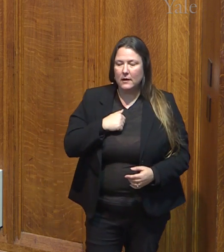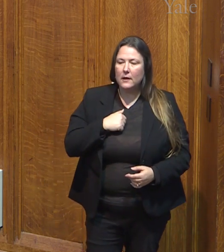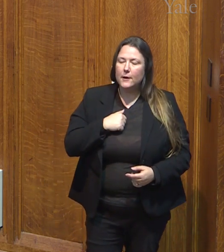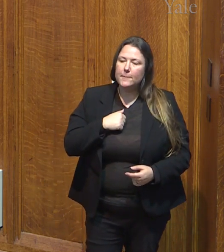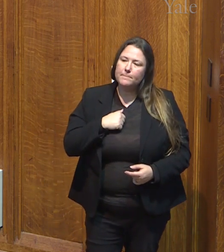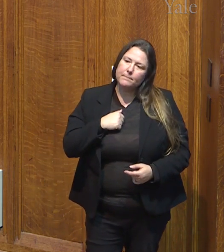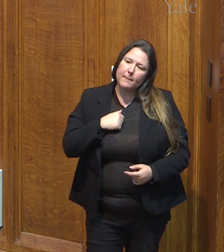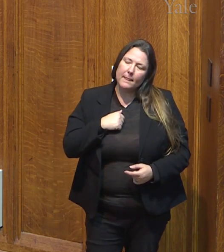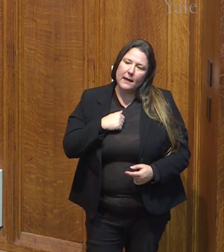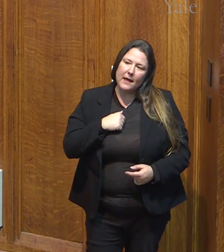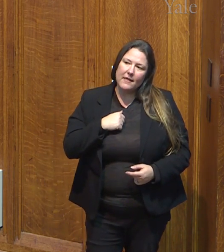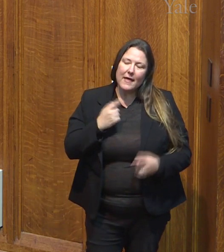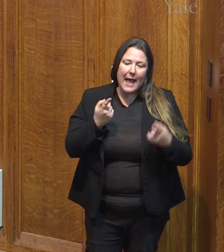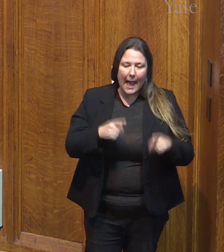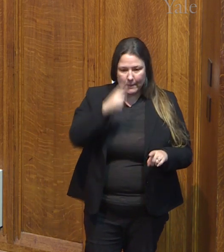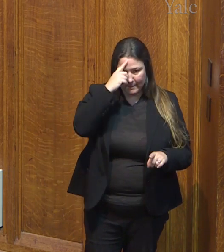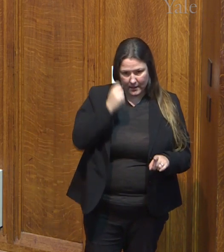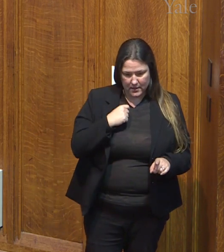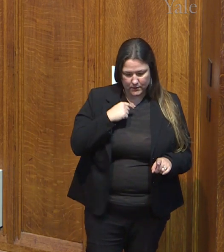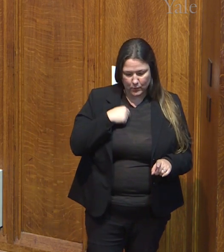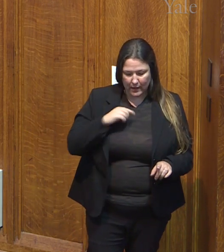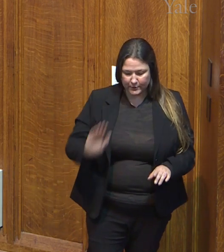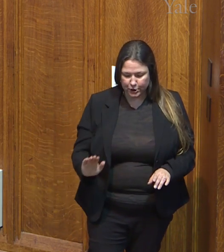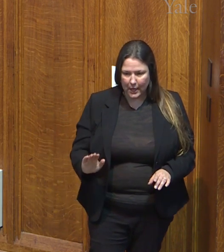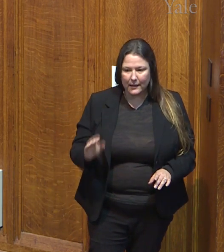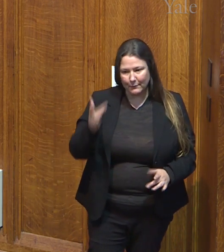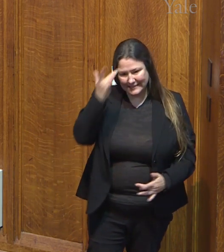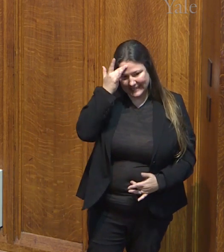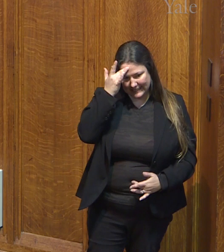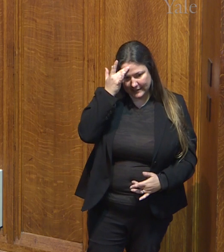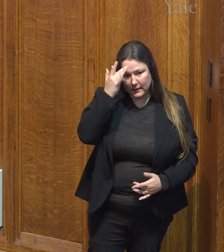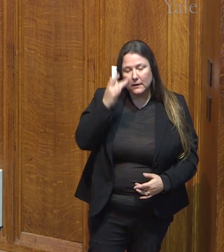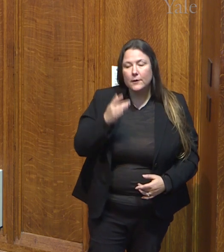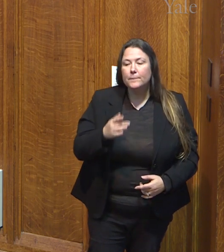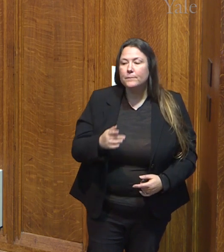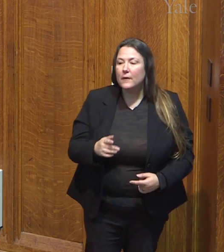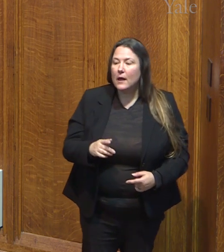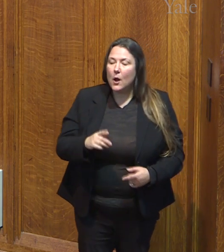an extended childhood illness. When others speak, I hear an elusive language